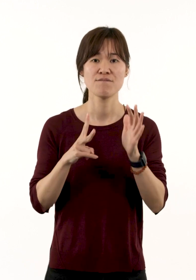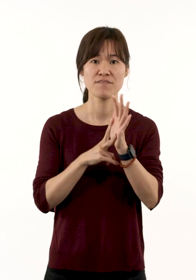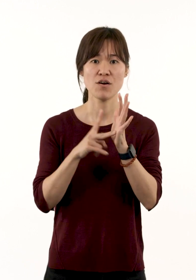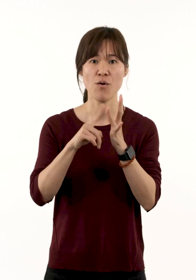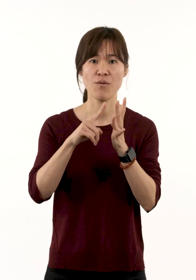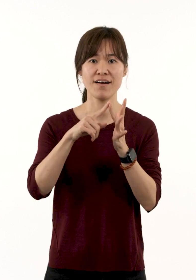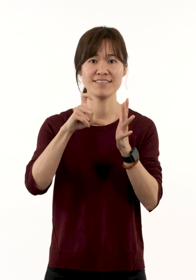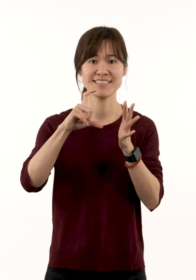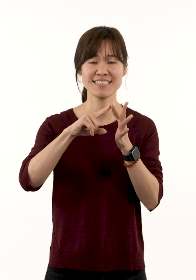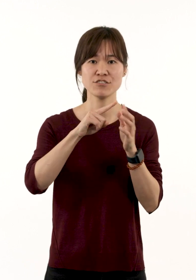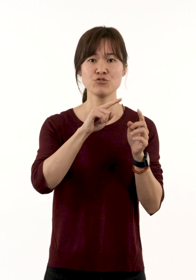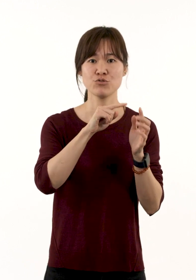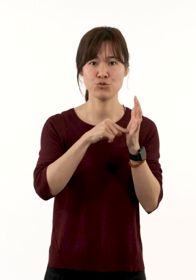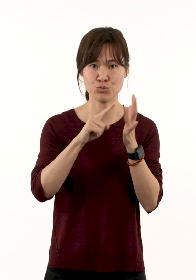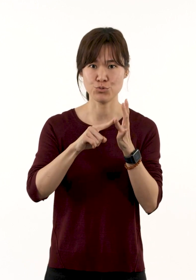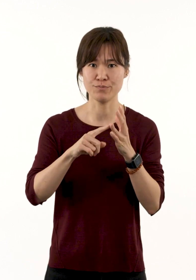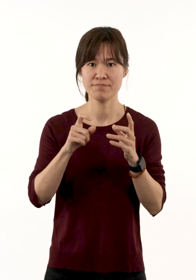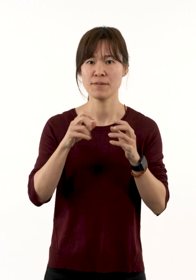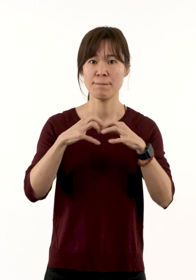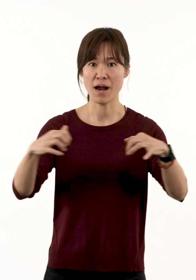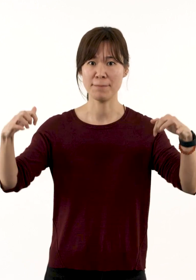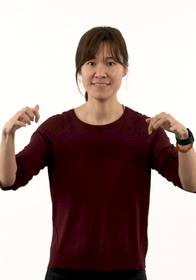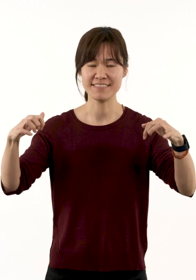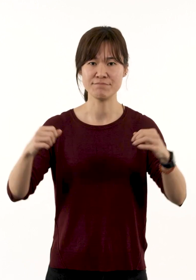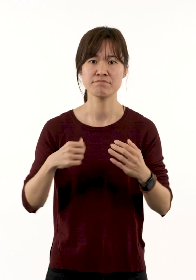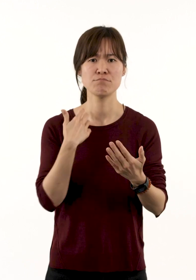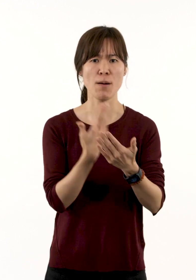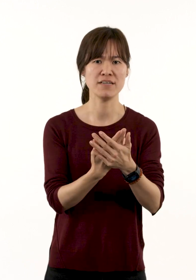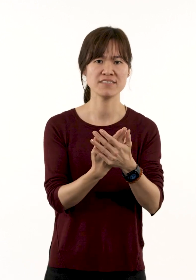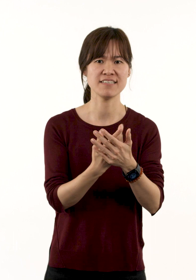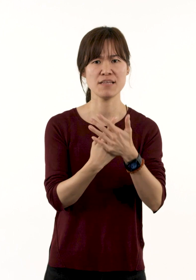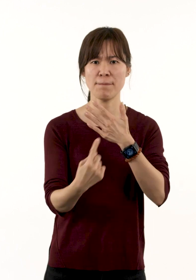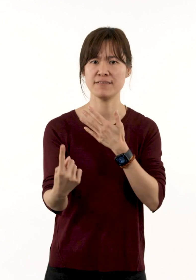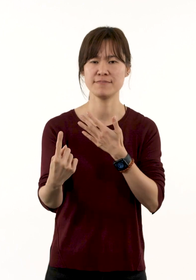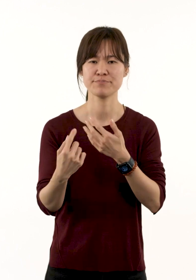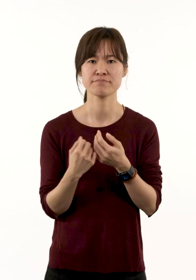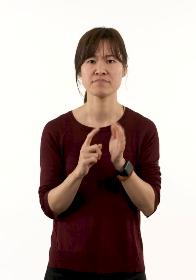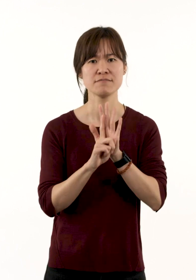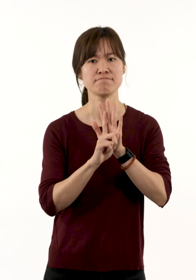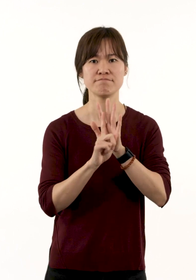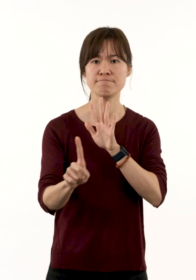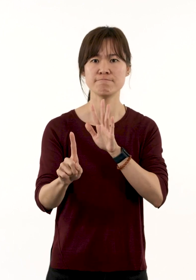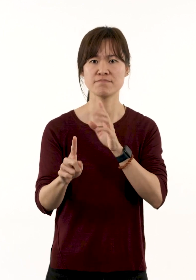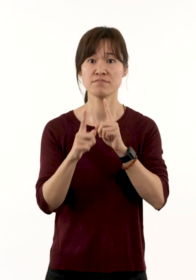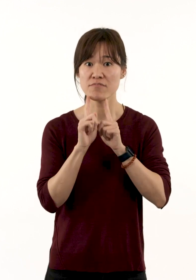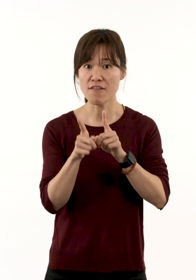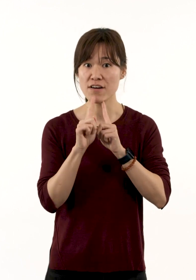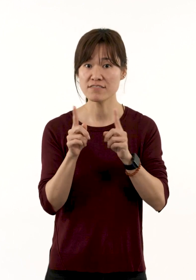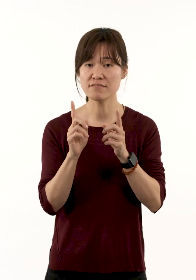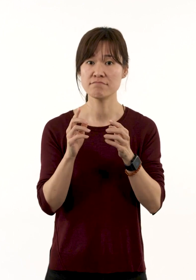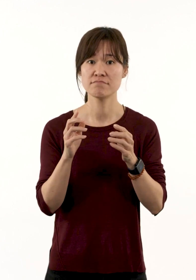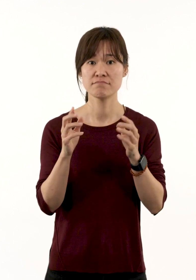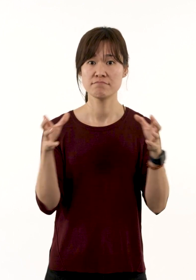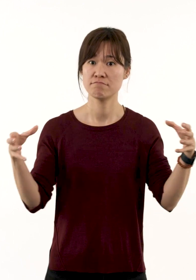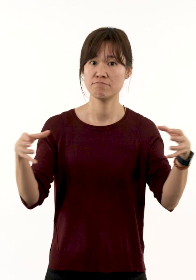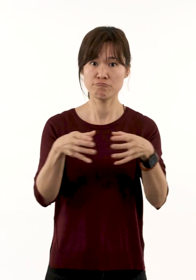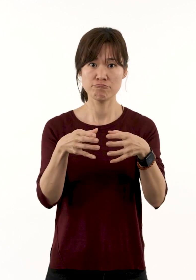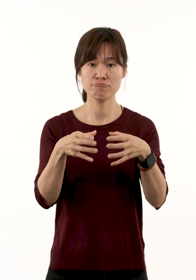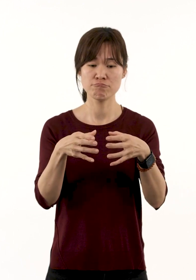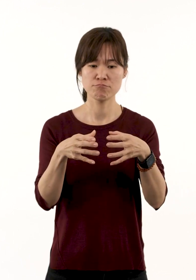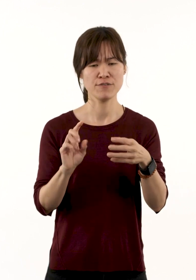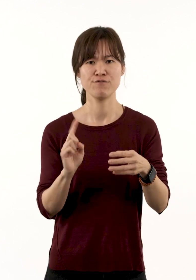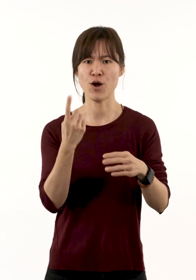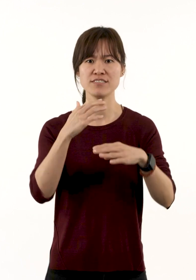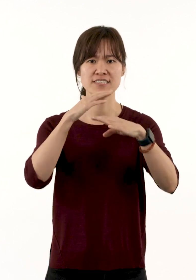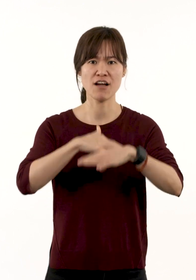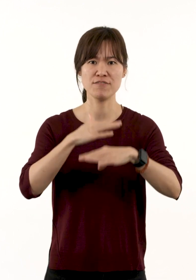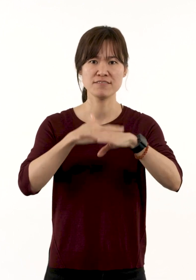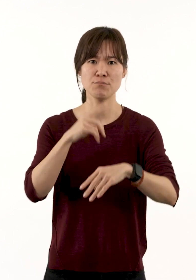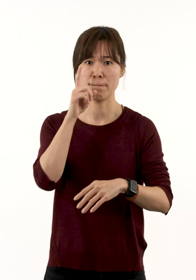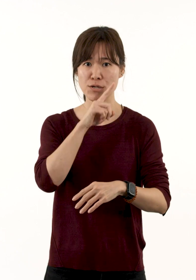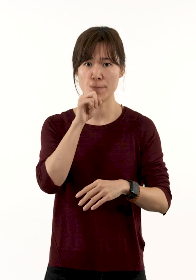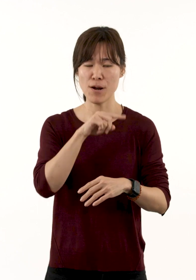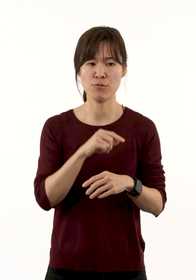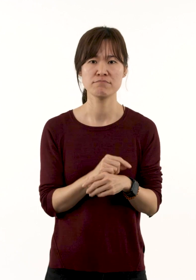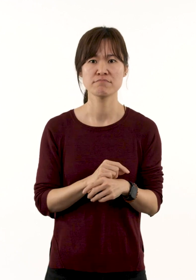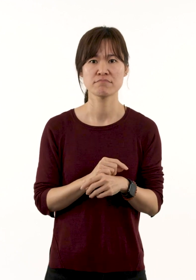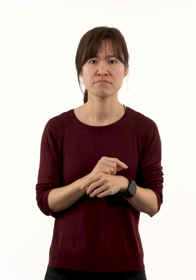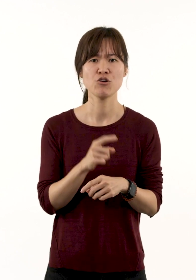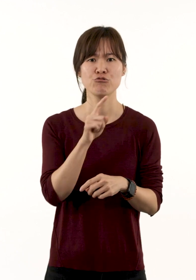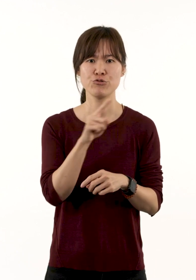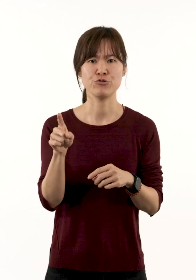The Voice to Parliament proposes an independent, representative advisory body for First Nations people to